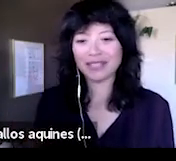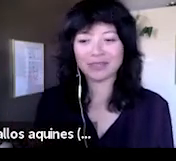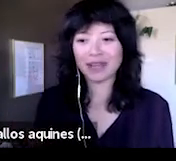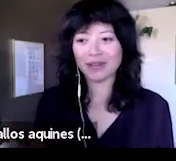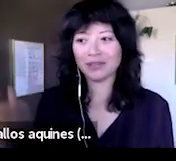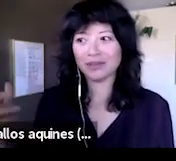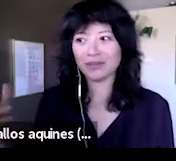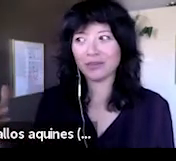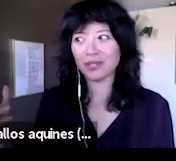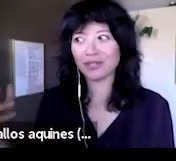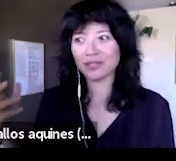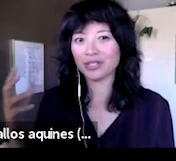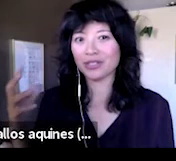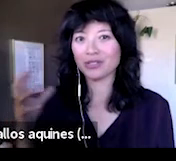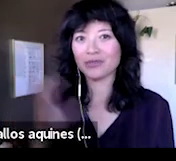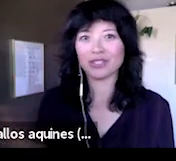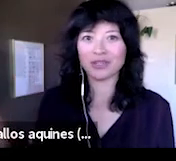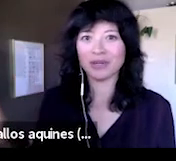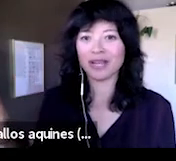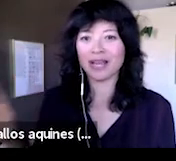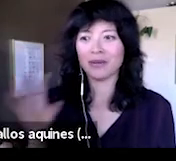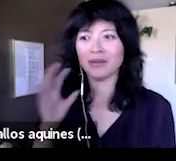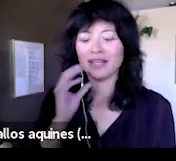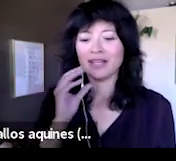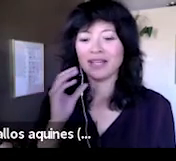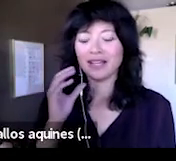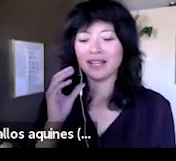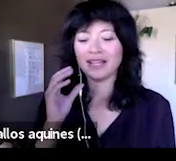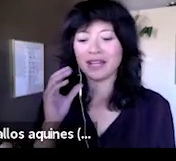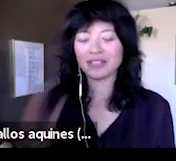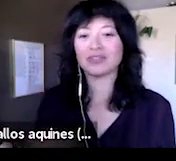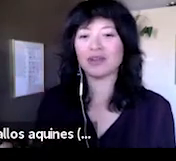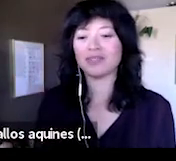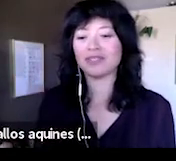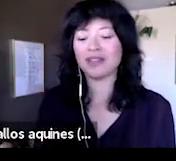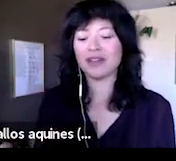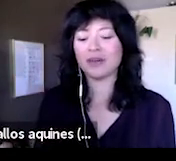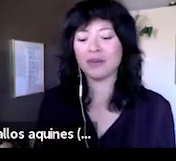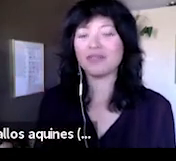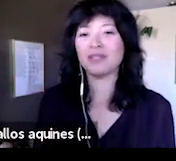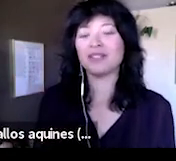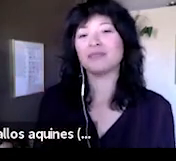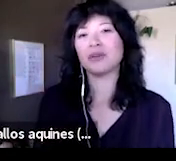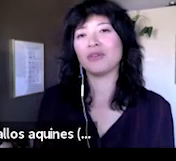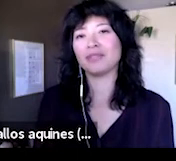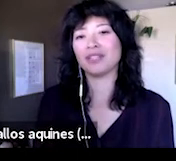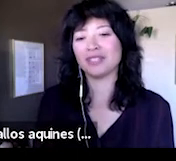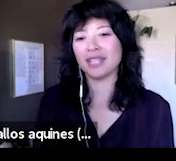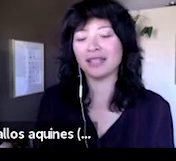spiral, we're learning so much about how how to disrupt what we've been programmed to understand